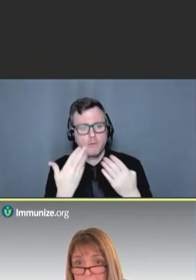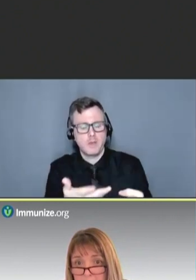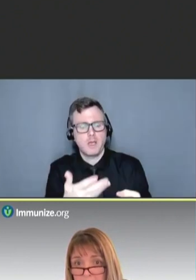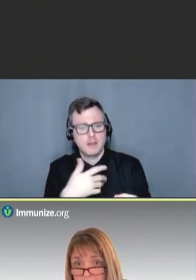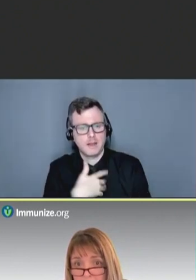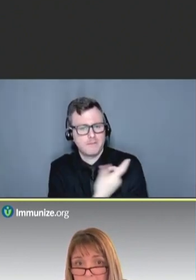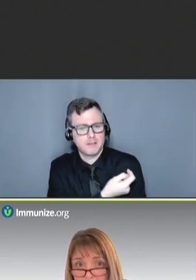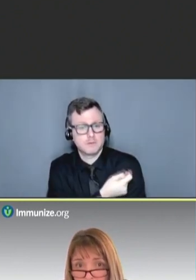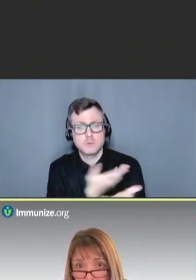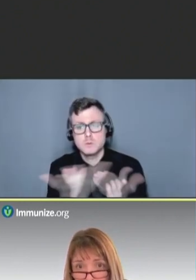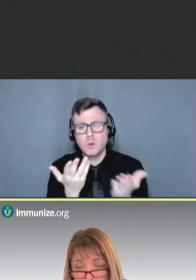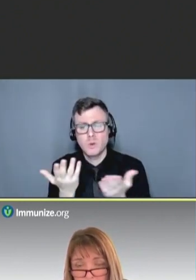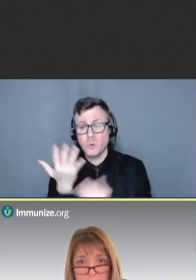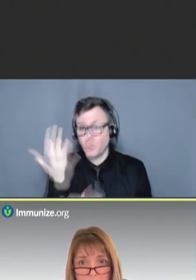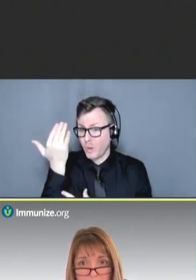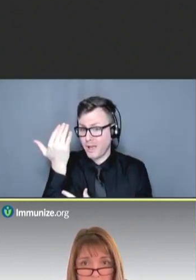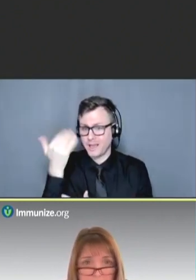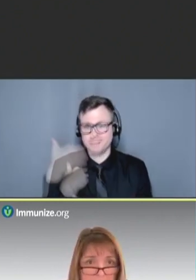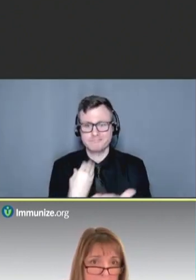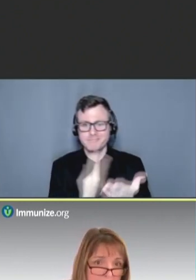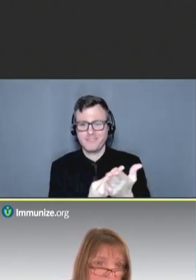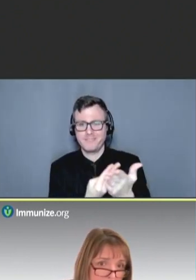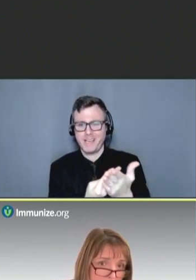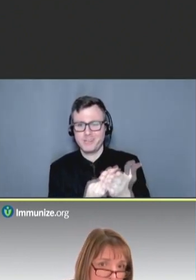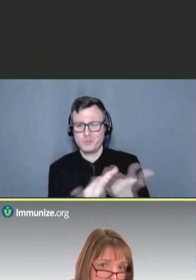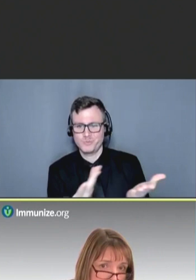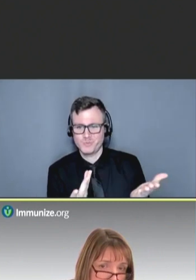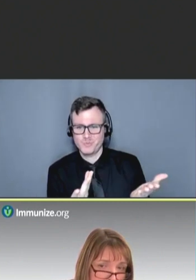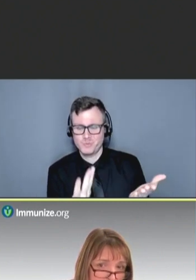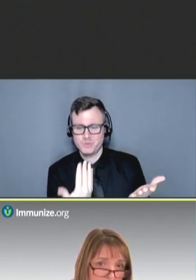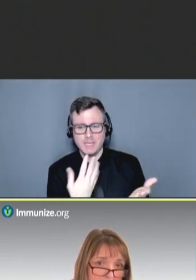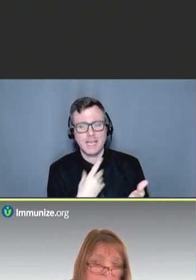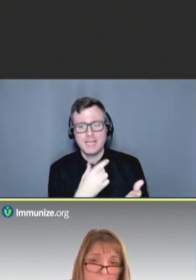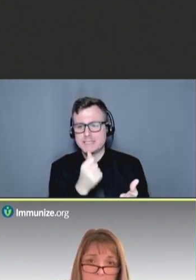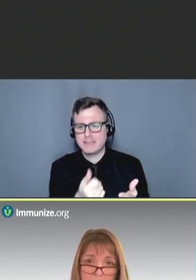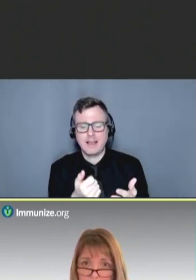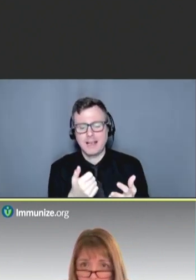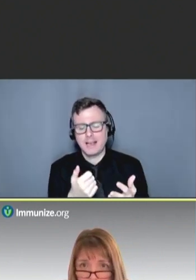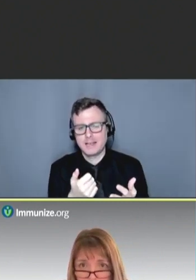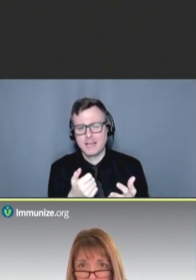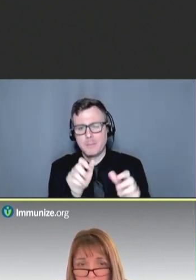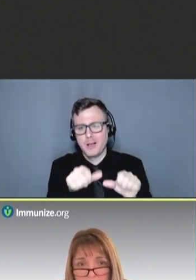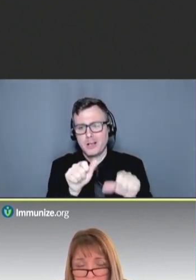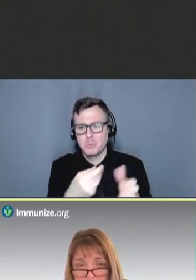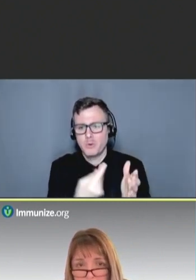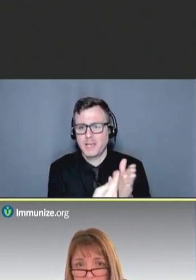Because of financial concerns it may not be financially feasible for their practices.